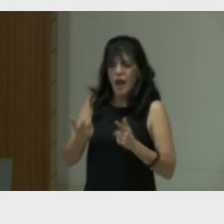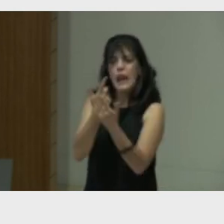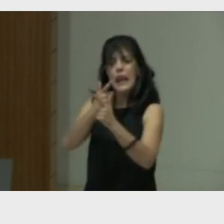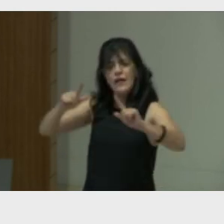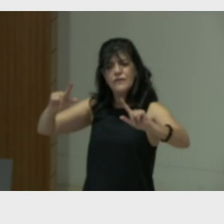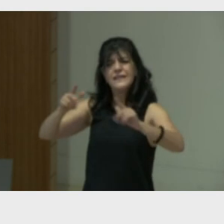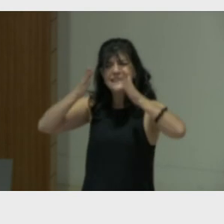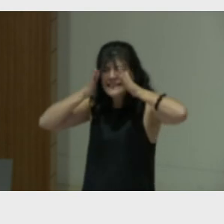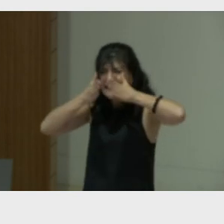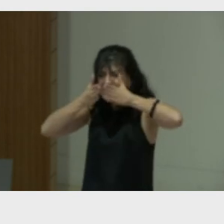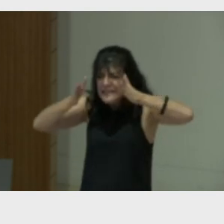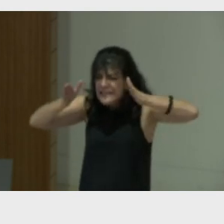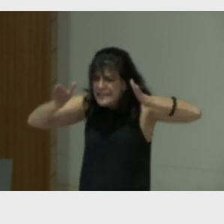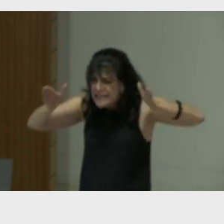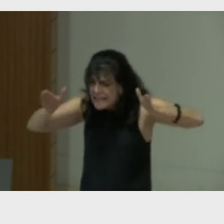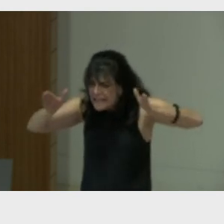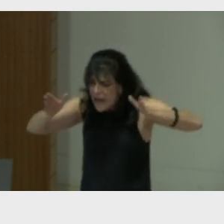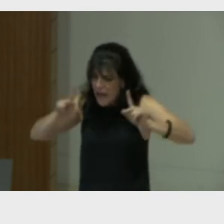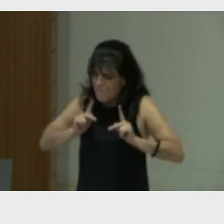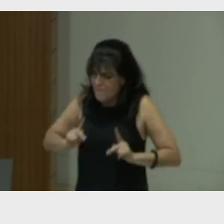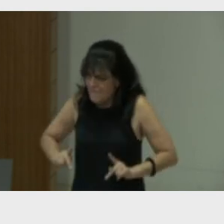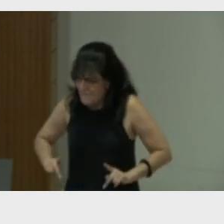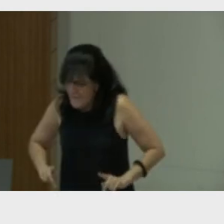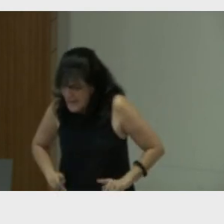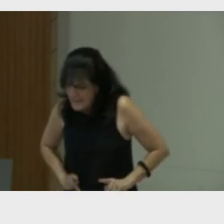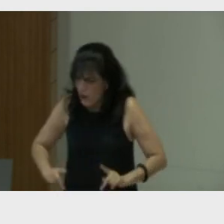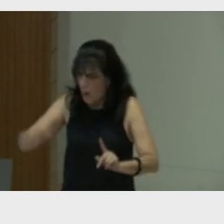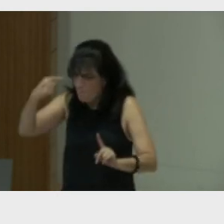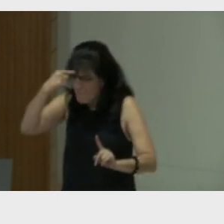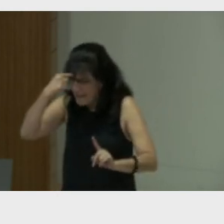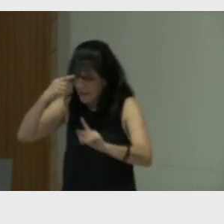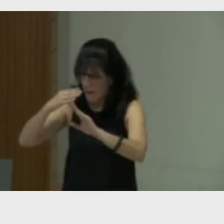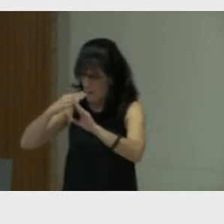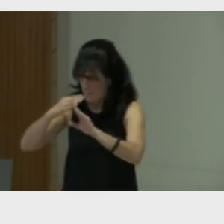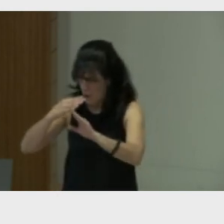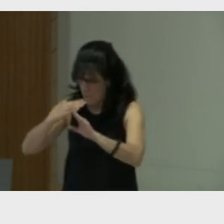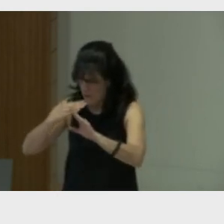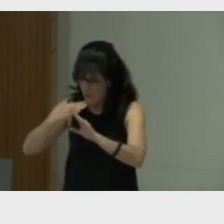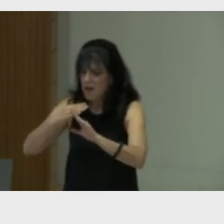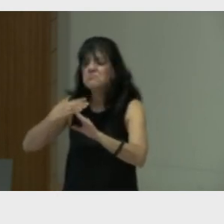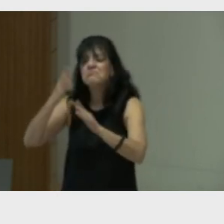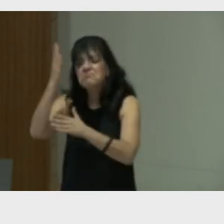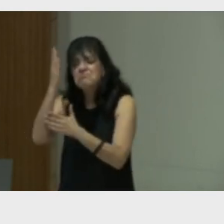Aside from youth or physical or mental impairment, many people might suffer from infirmity or deprivation.